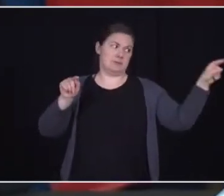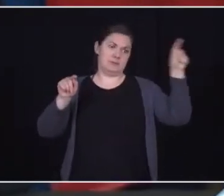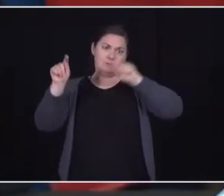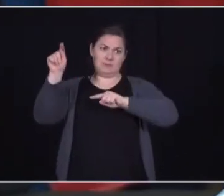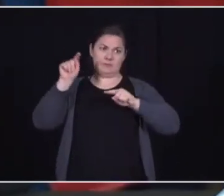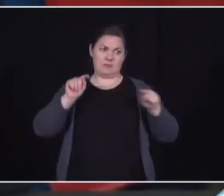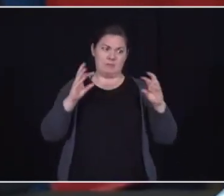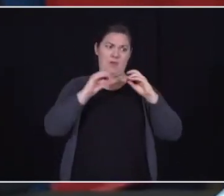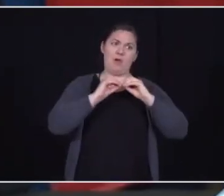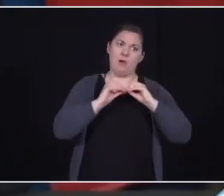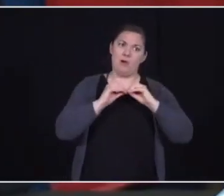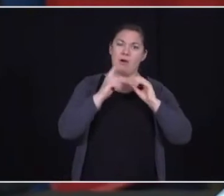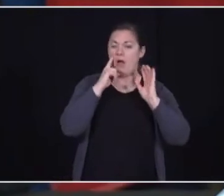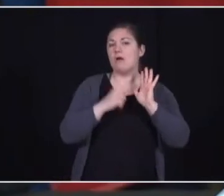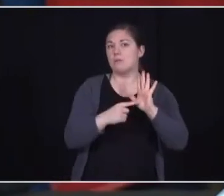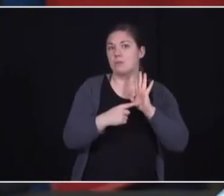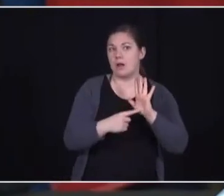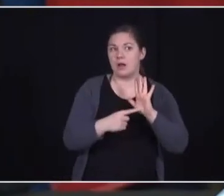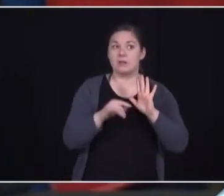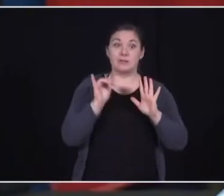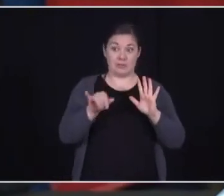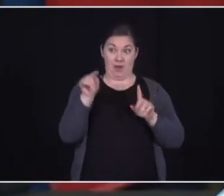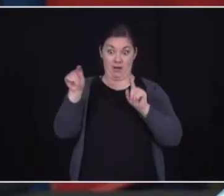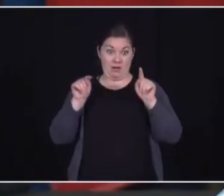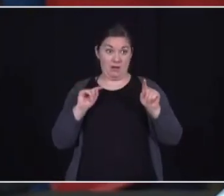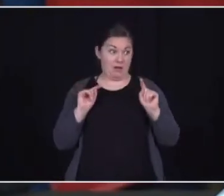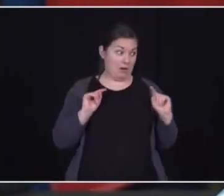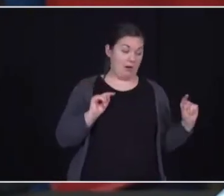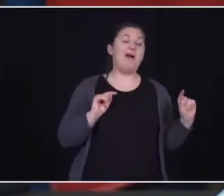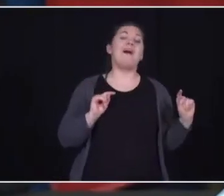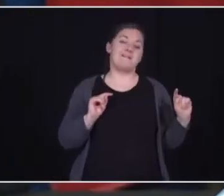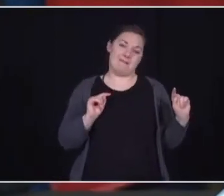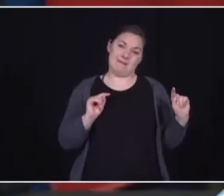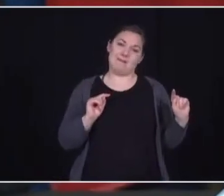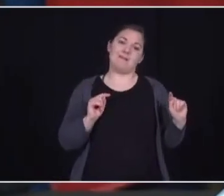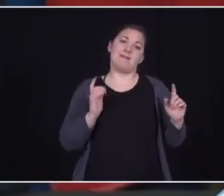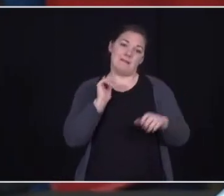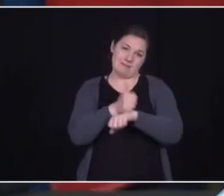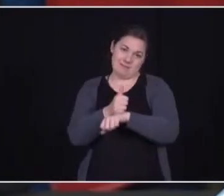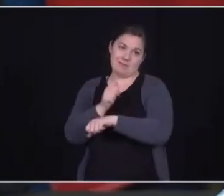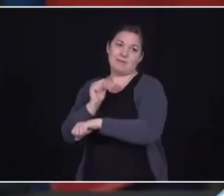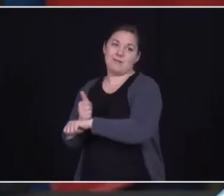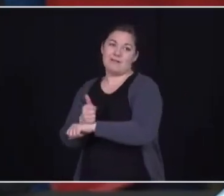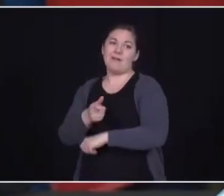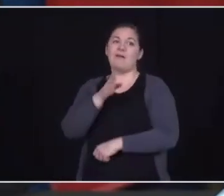All of those are areas and there are others of course. But those are